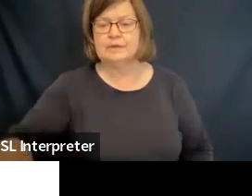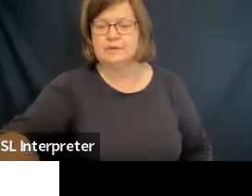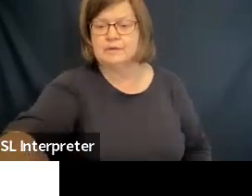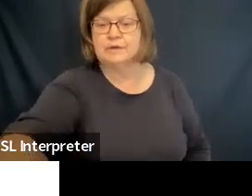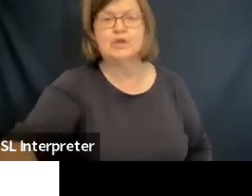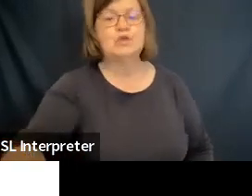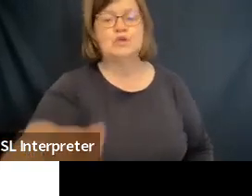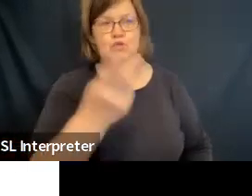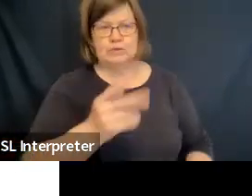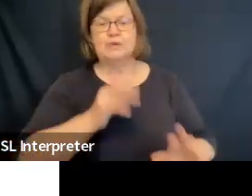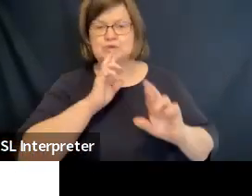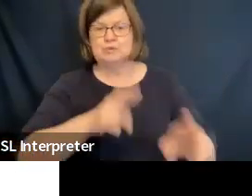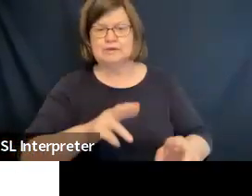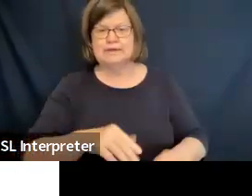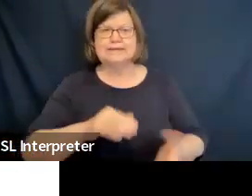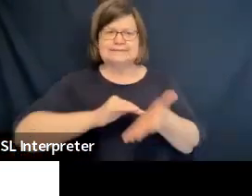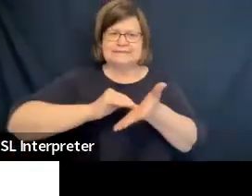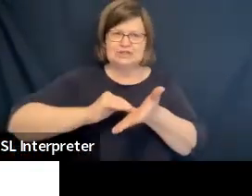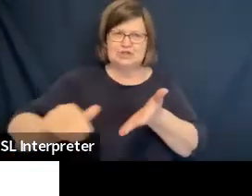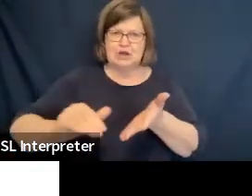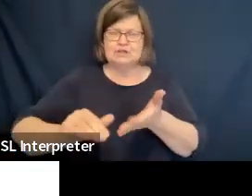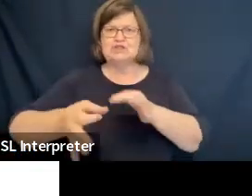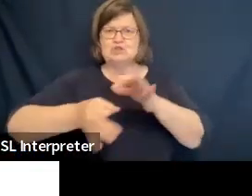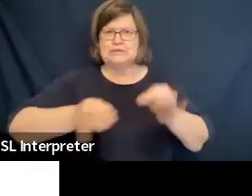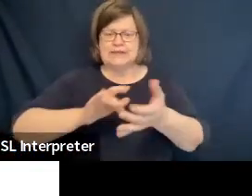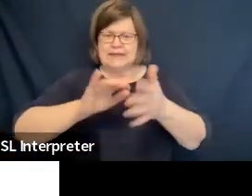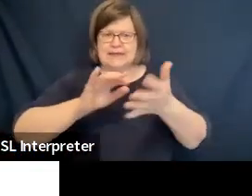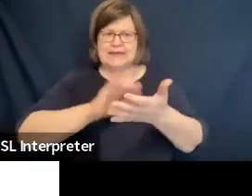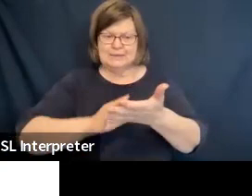Discharge instructions in Braille can take a lot of time to be produced. Most